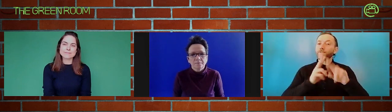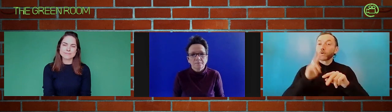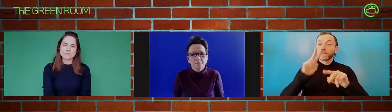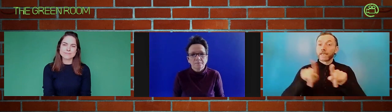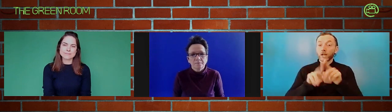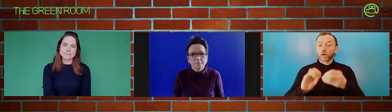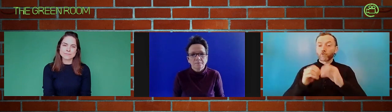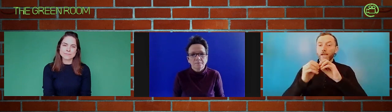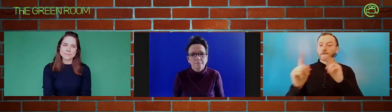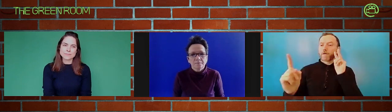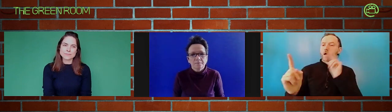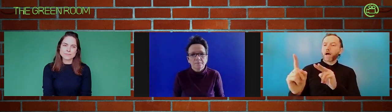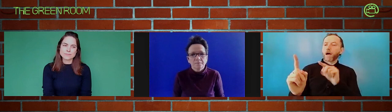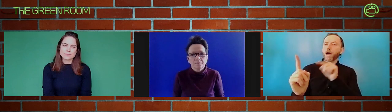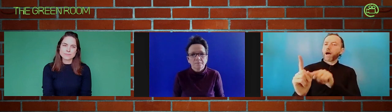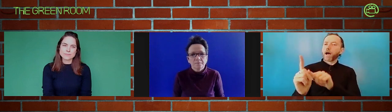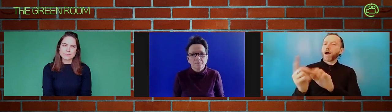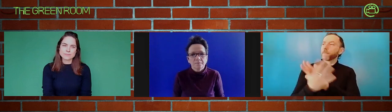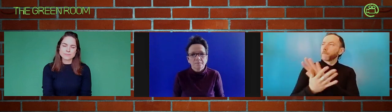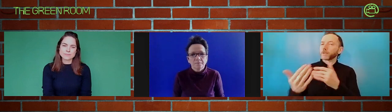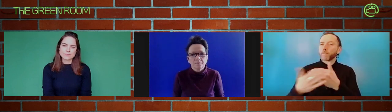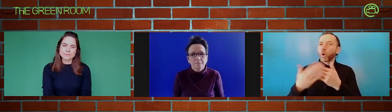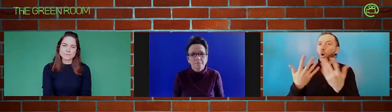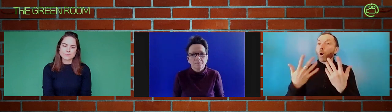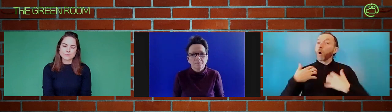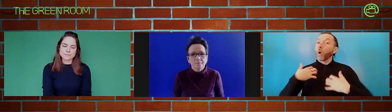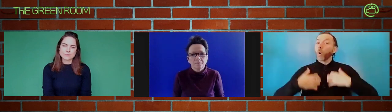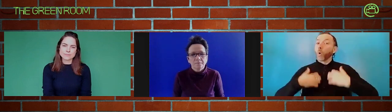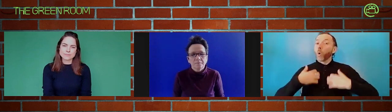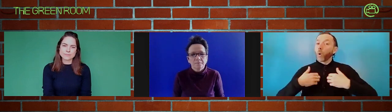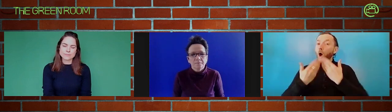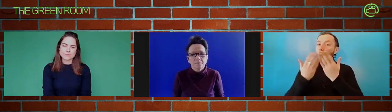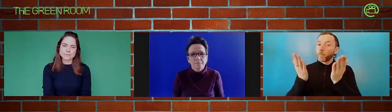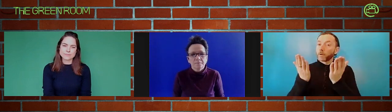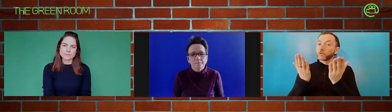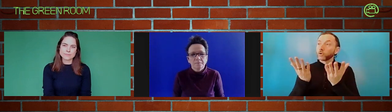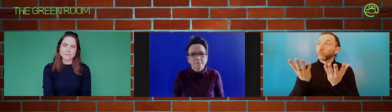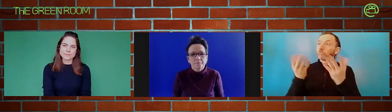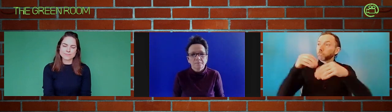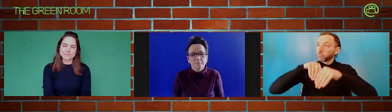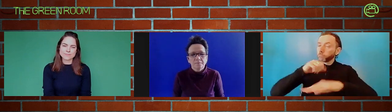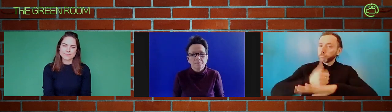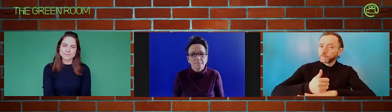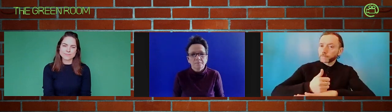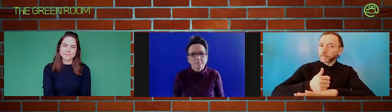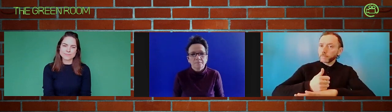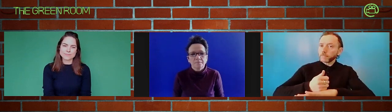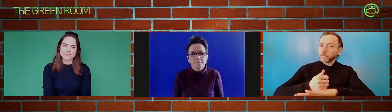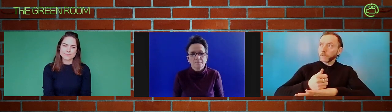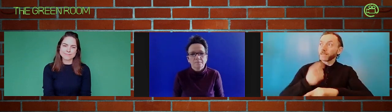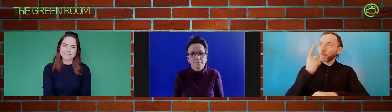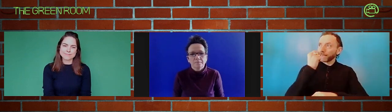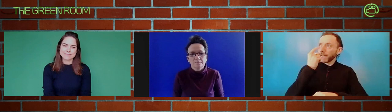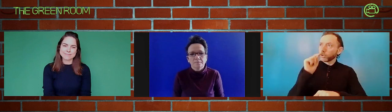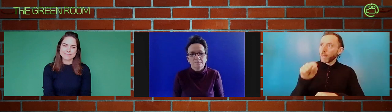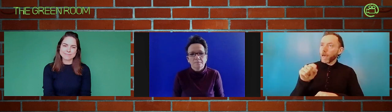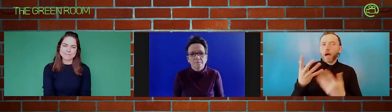then maybe they'll be more inclined to do it. I think maybe it's the you know what I mean, it's seeing the potential for it. So the more you can get